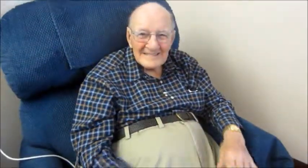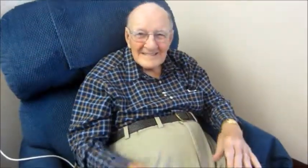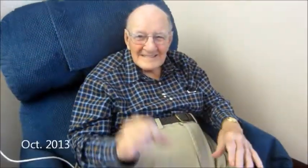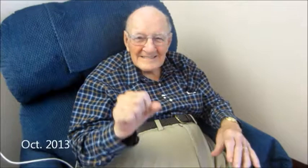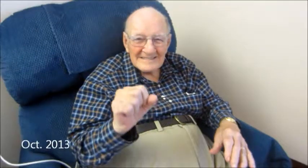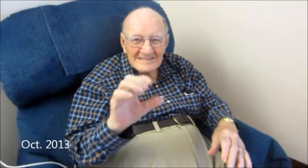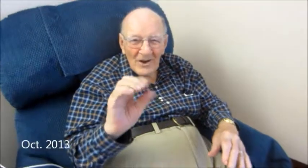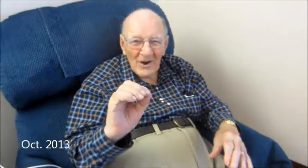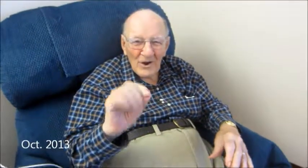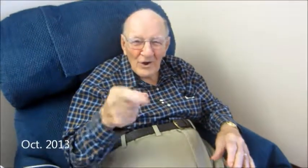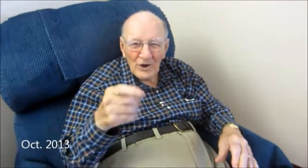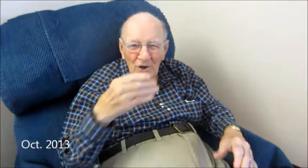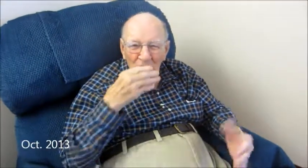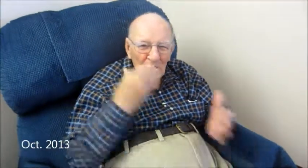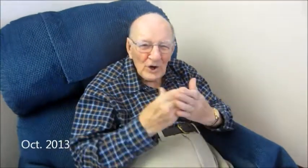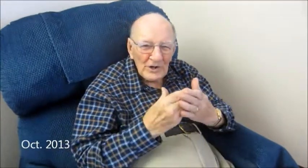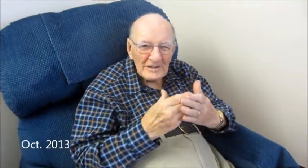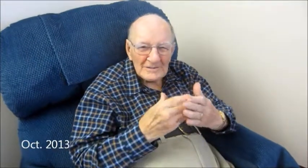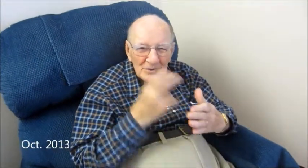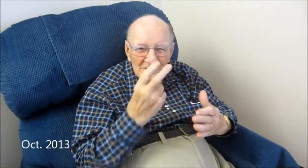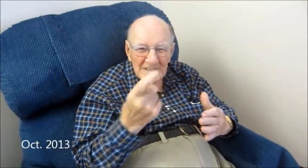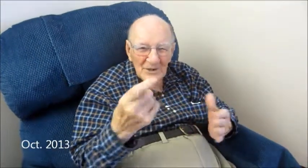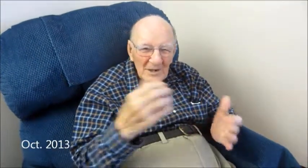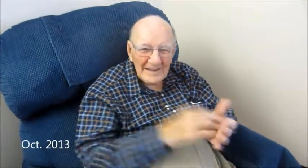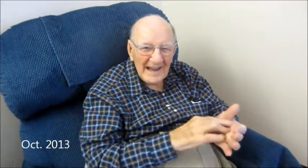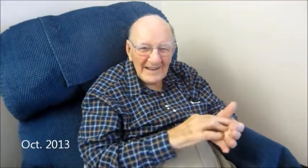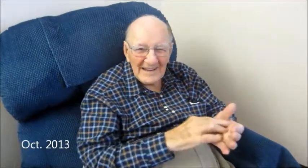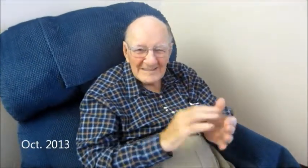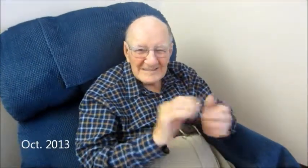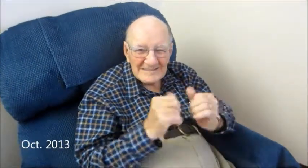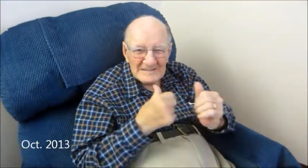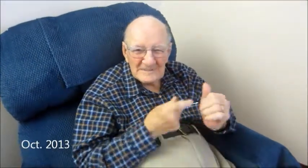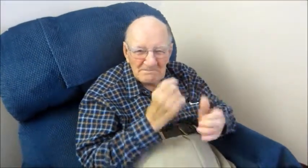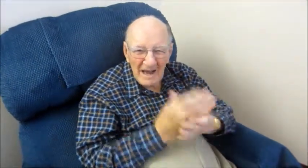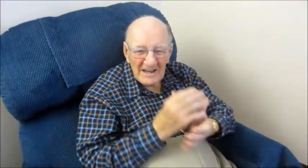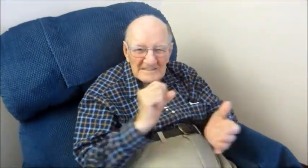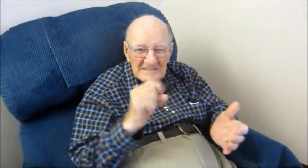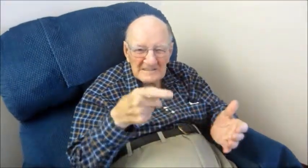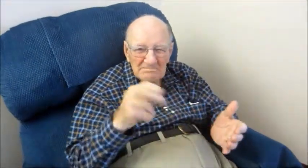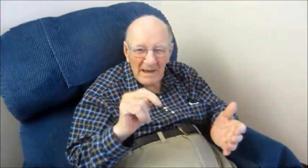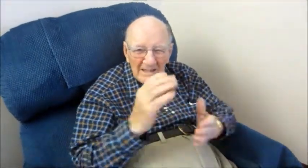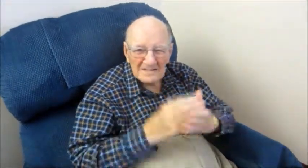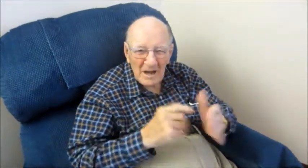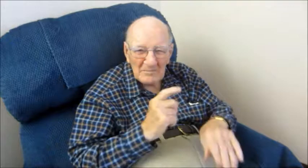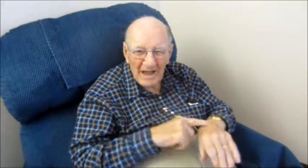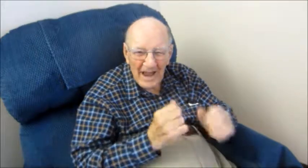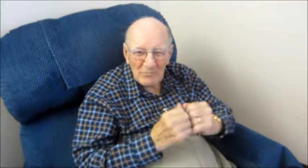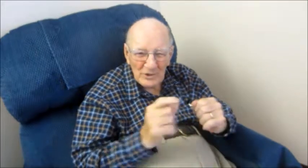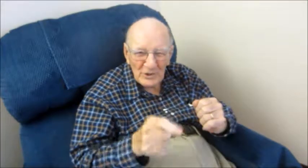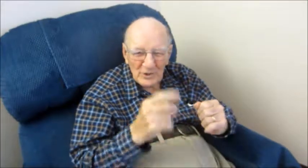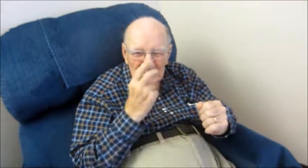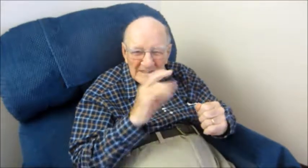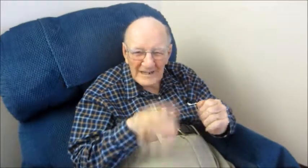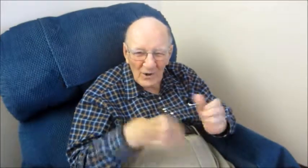So good to see you again and spend some time with you